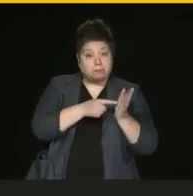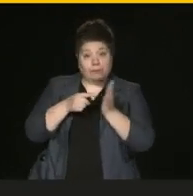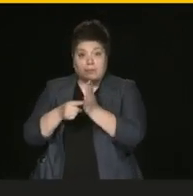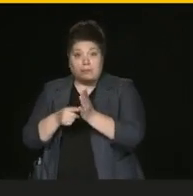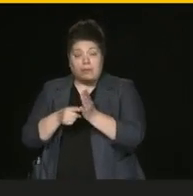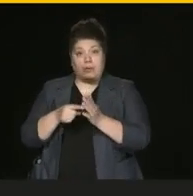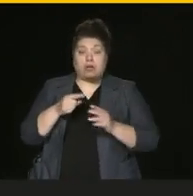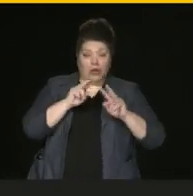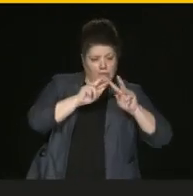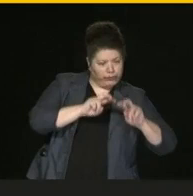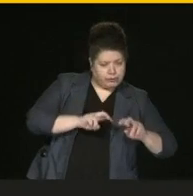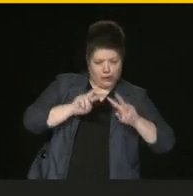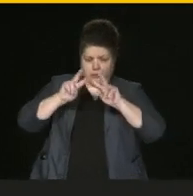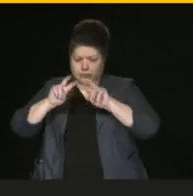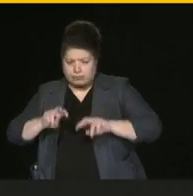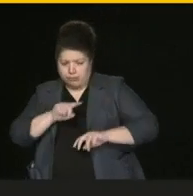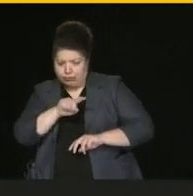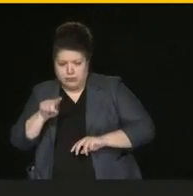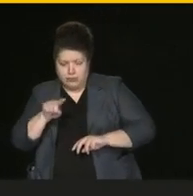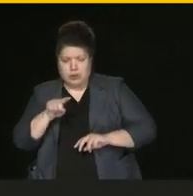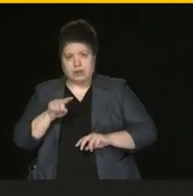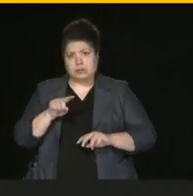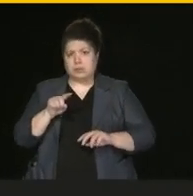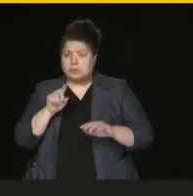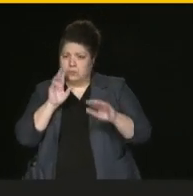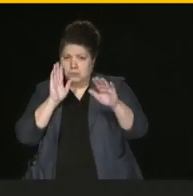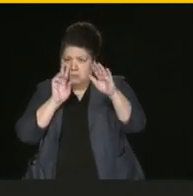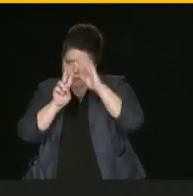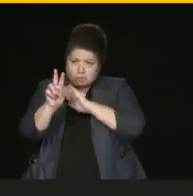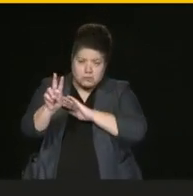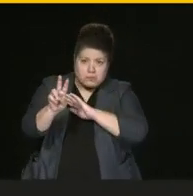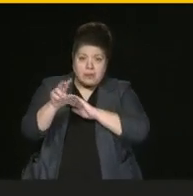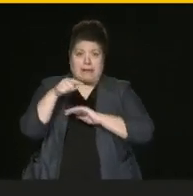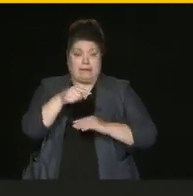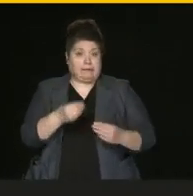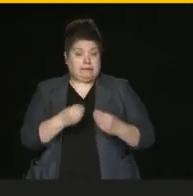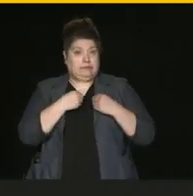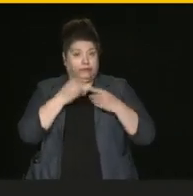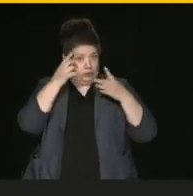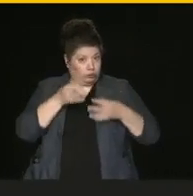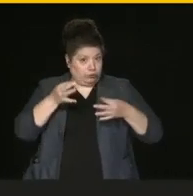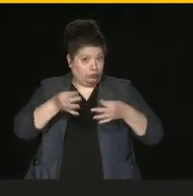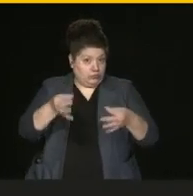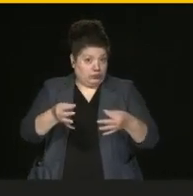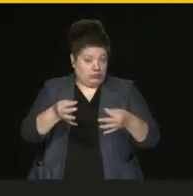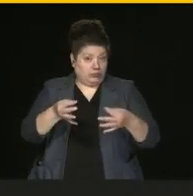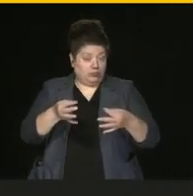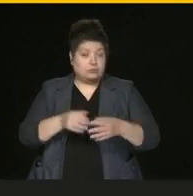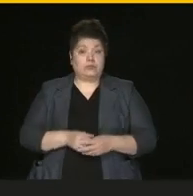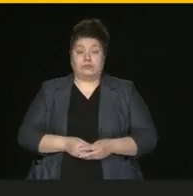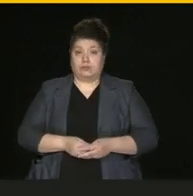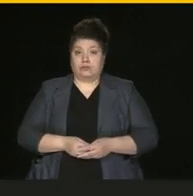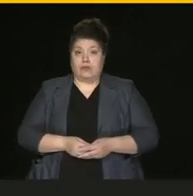TO GUIDE OUR DECISIONS, WILL